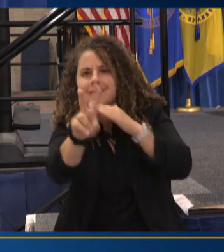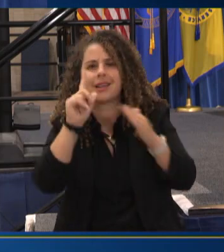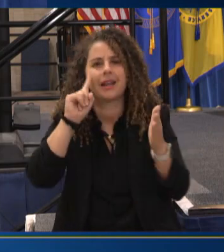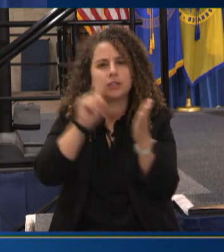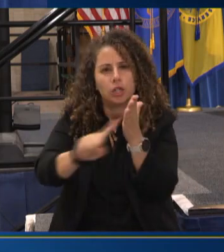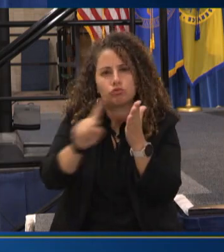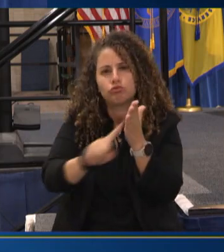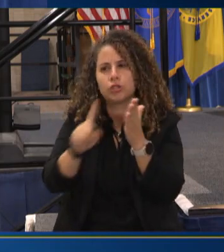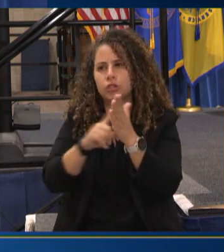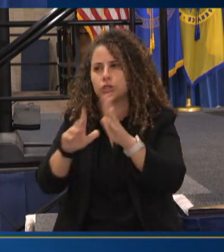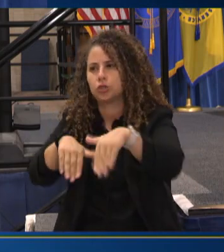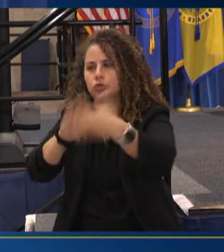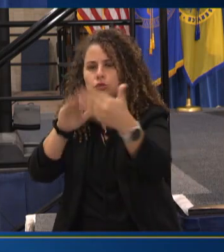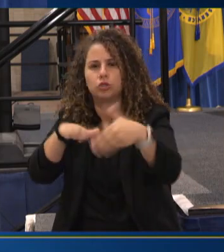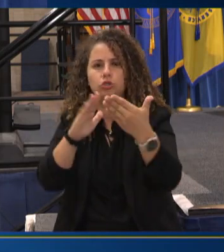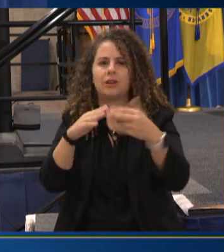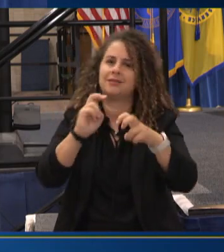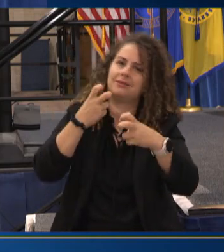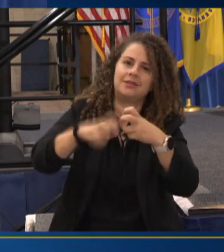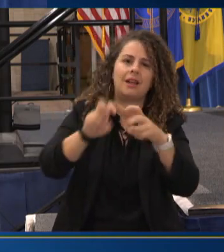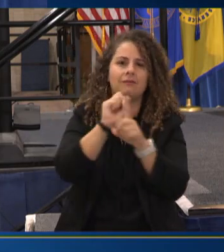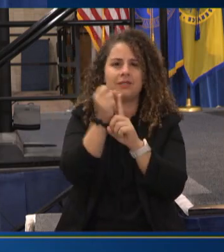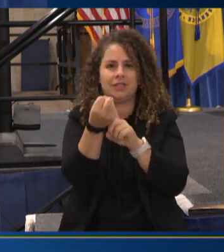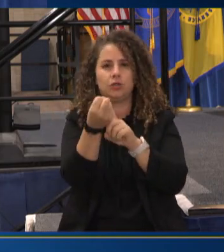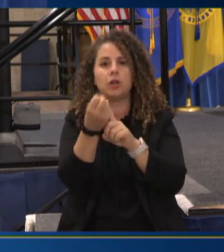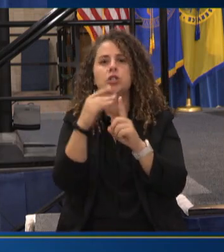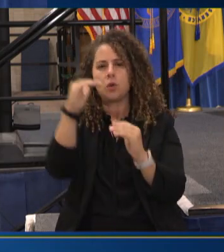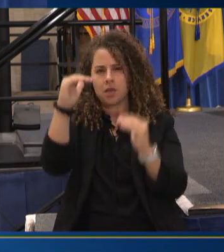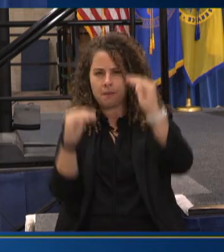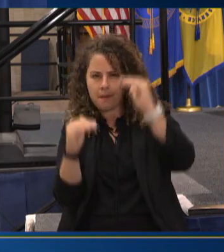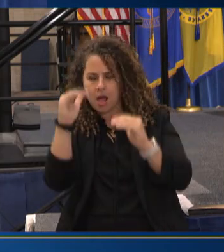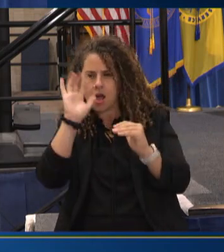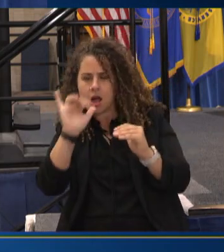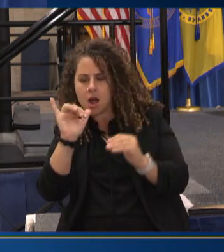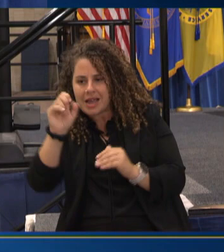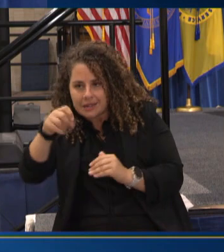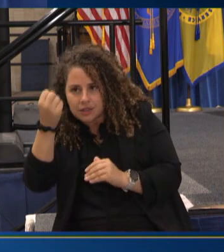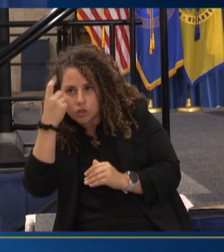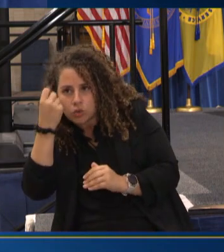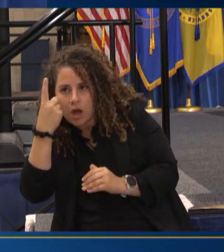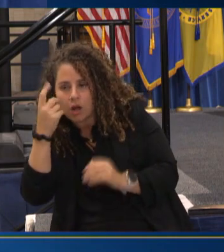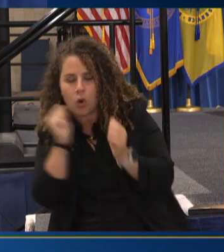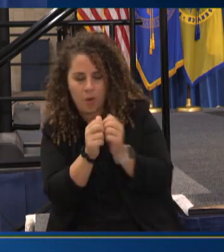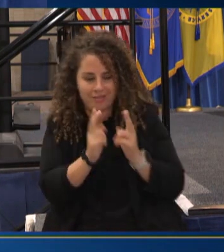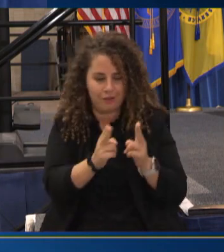complex issues so that we balance the need to understand with the urgent need to act